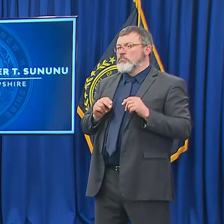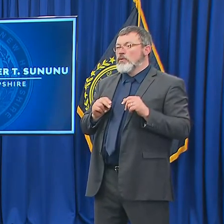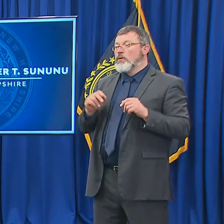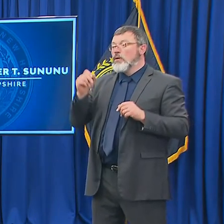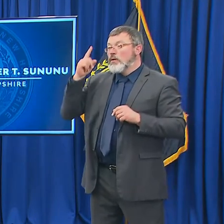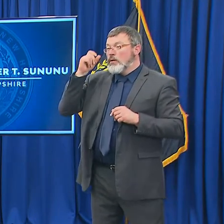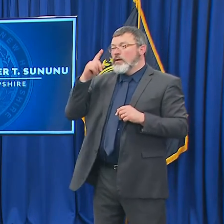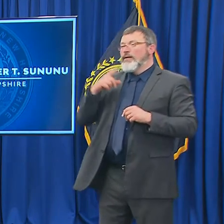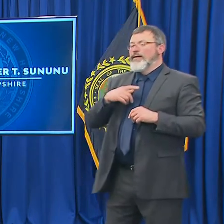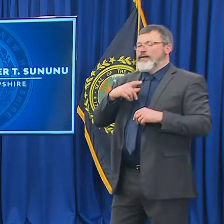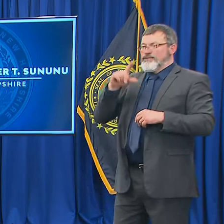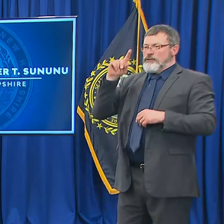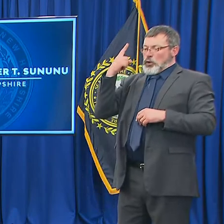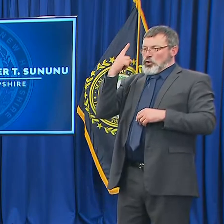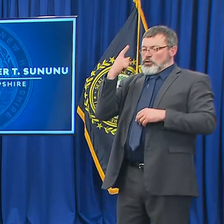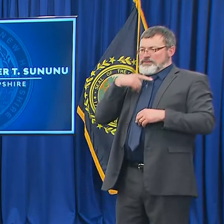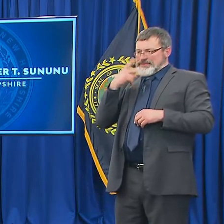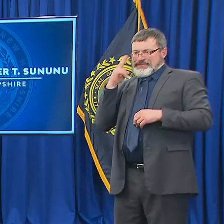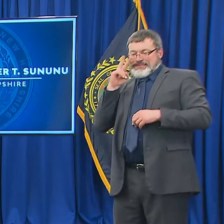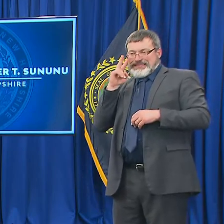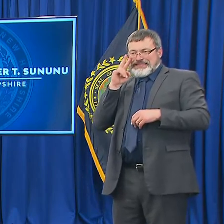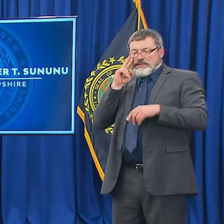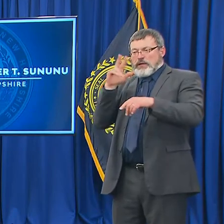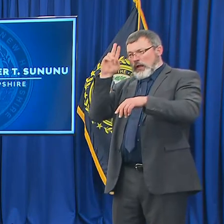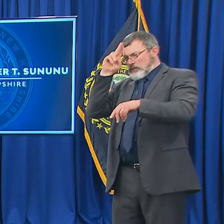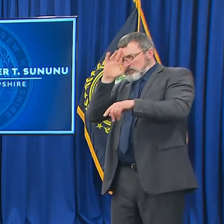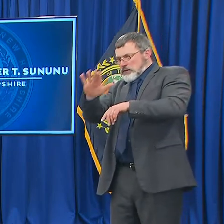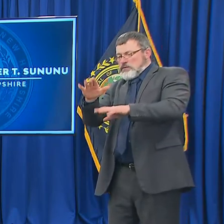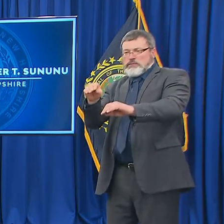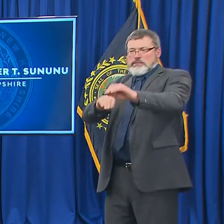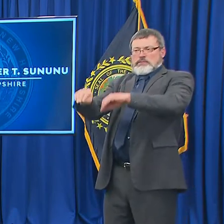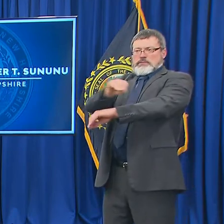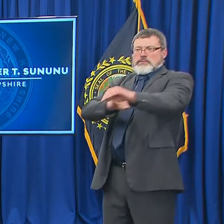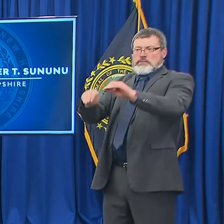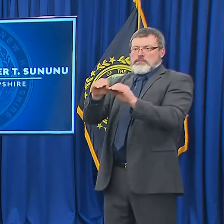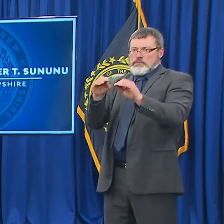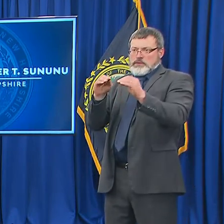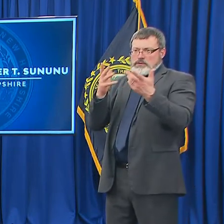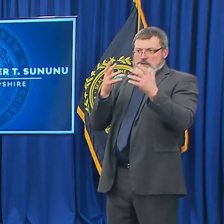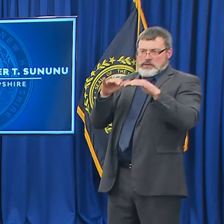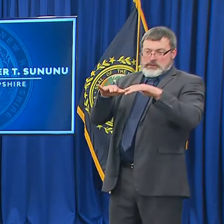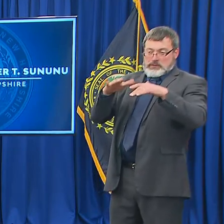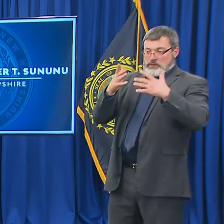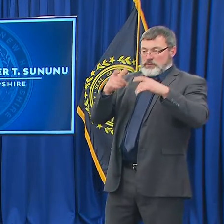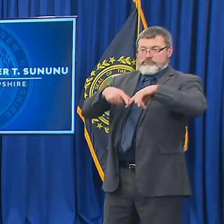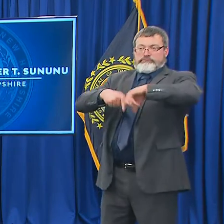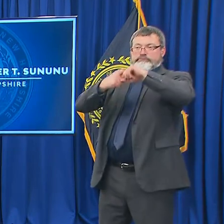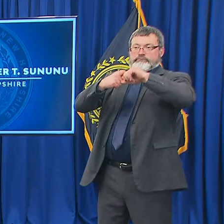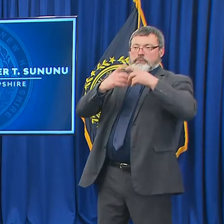wise The hospital has put in a request additional staff